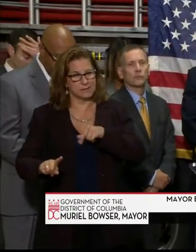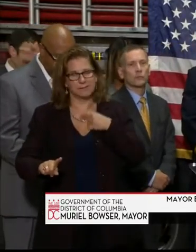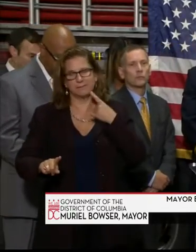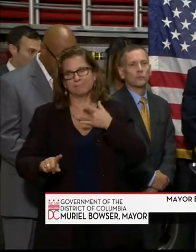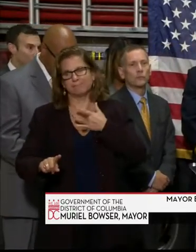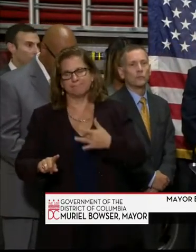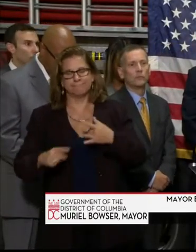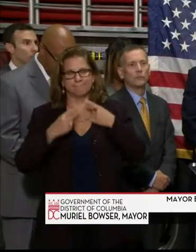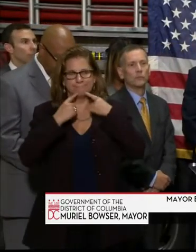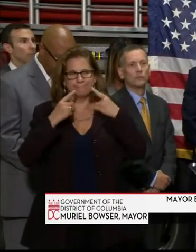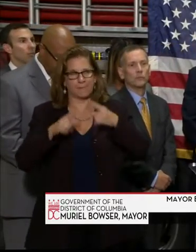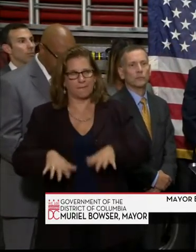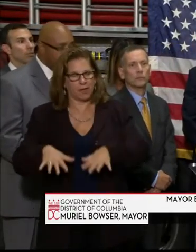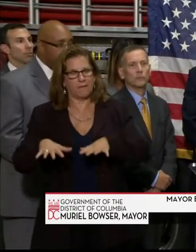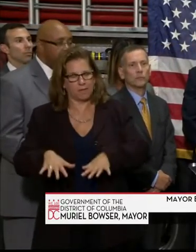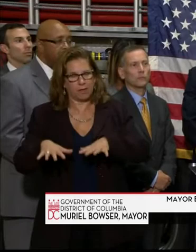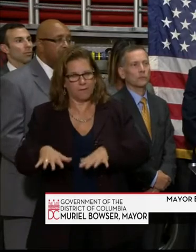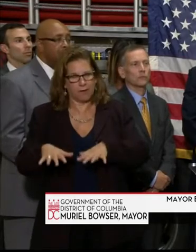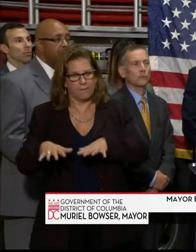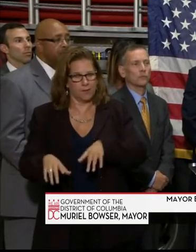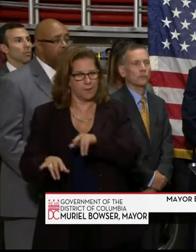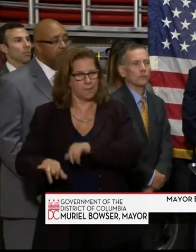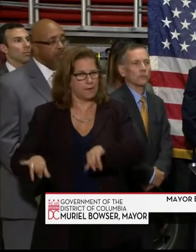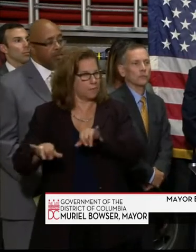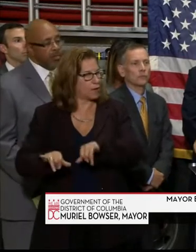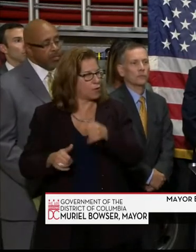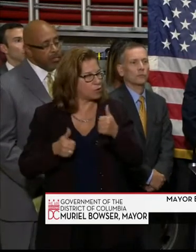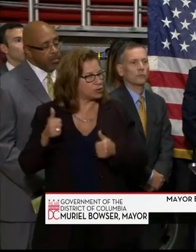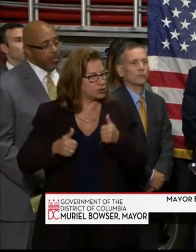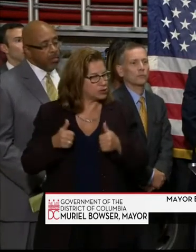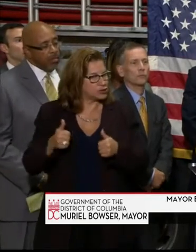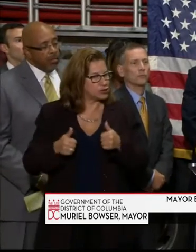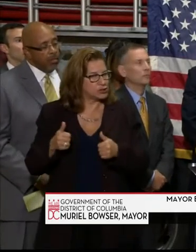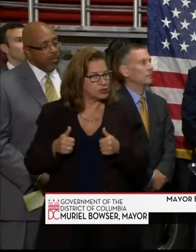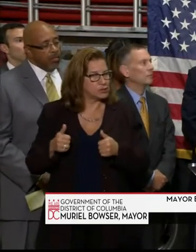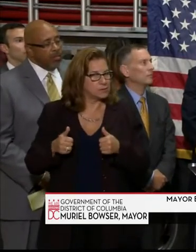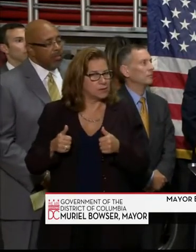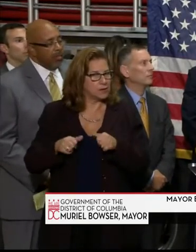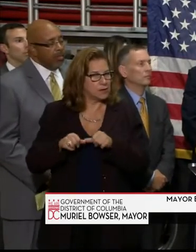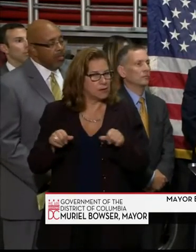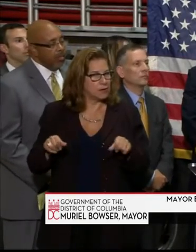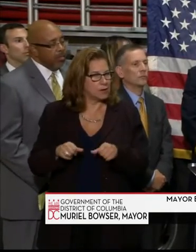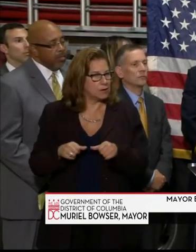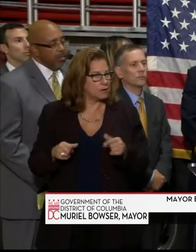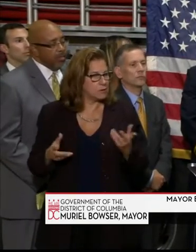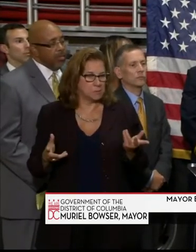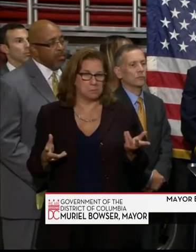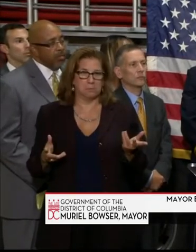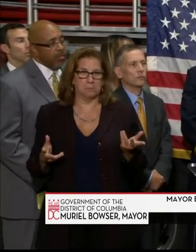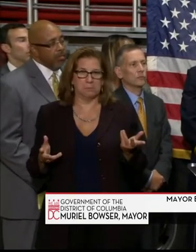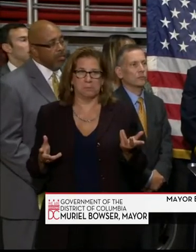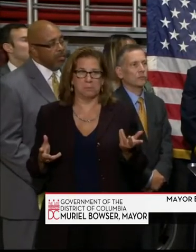WHAT AREAS ARE THOSE? >> MAYOR: IN ADDITION TO ANSWERING YOUR QUESTION I'M GOING TO ASK DIRECTOR RODRIGUEZ